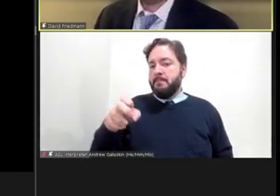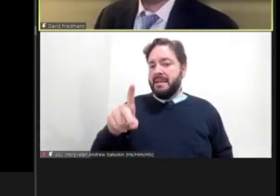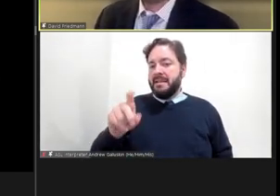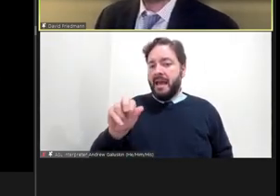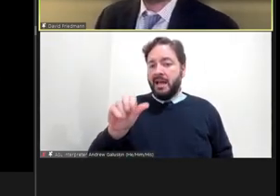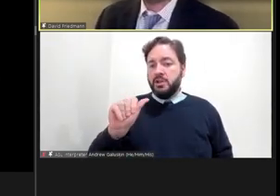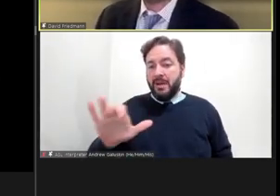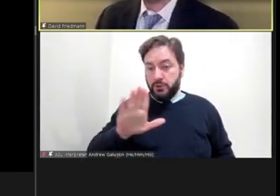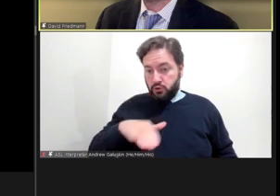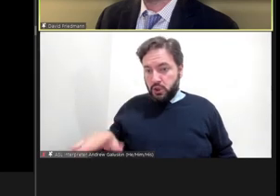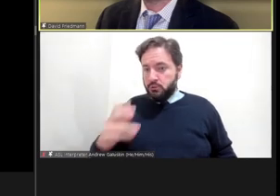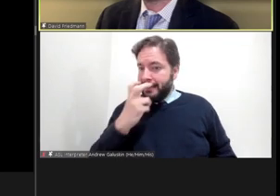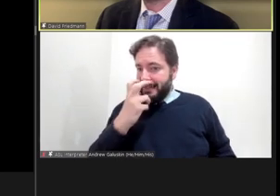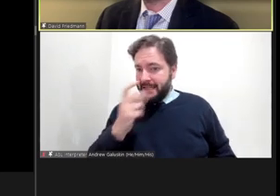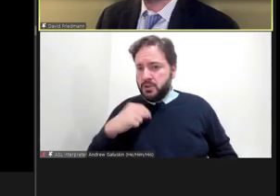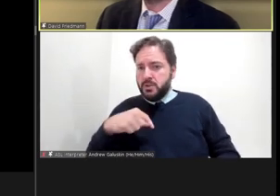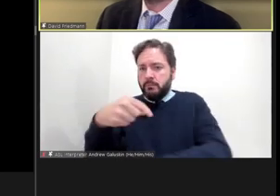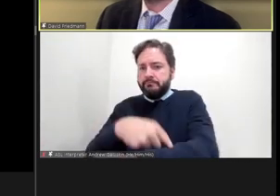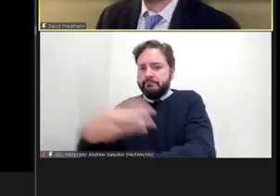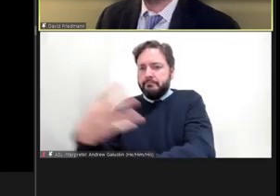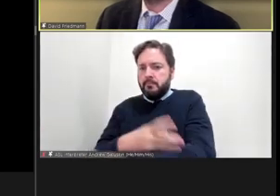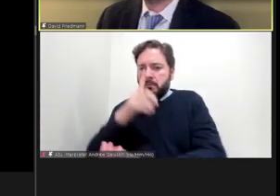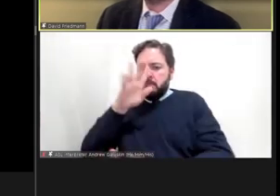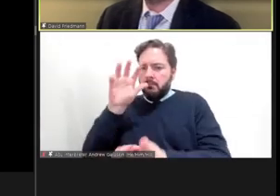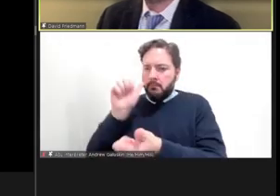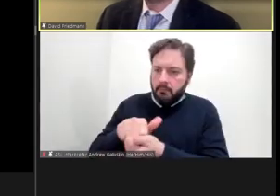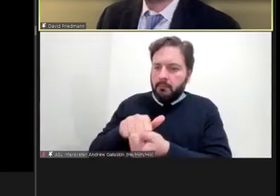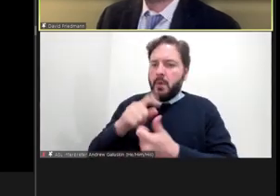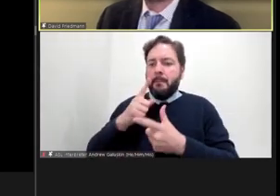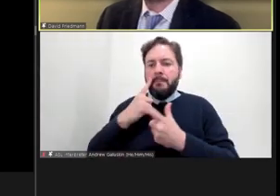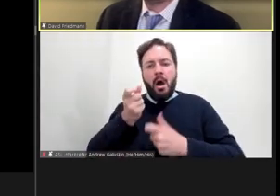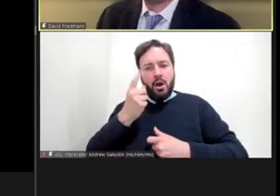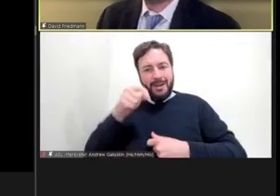and they'll be sedated. And this is important, because these tests can take up to 30 minutes,